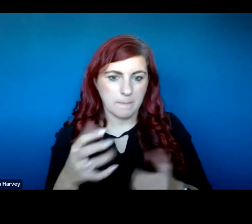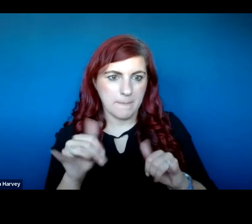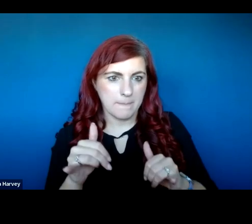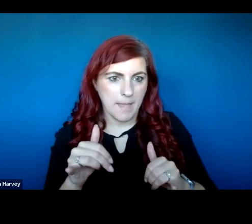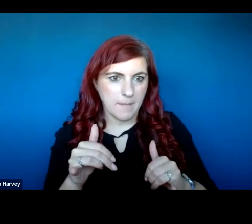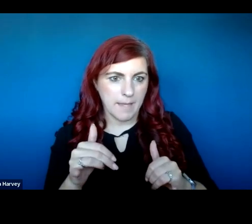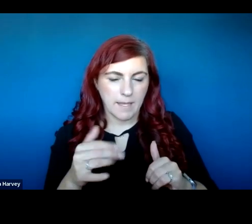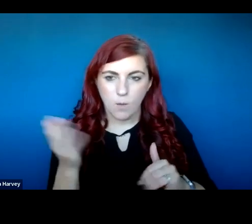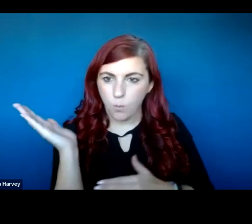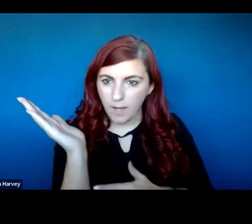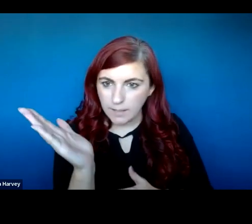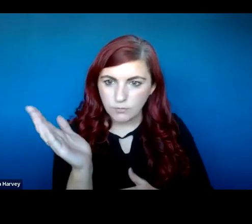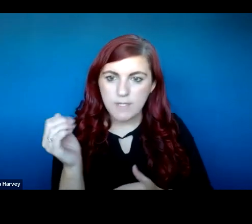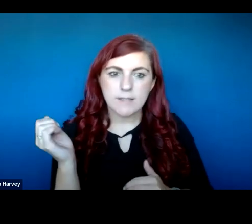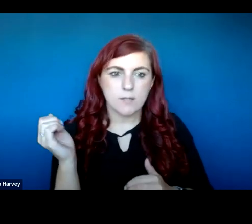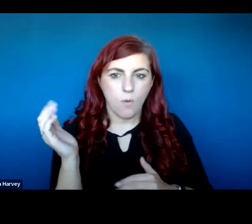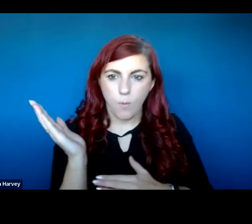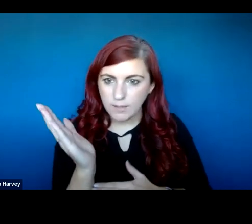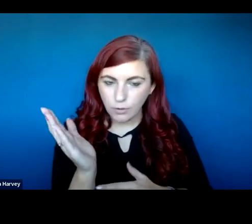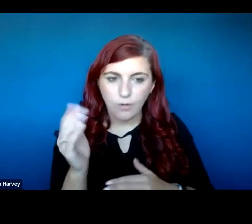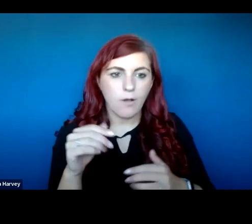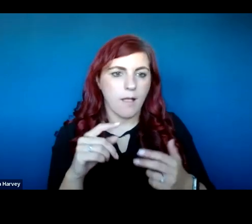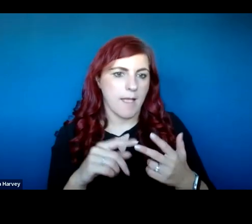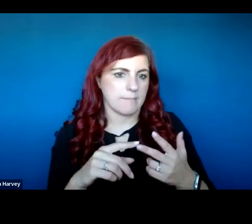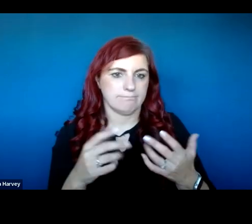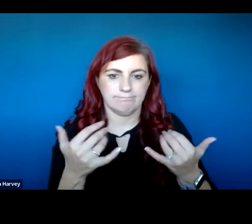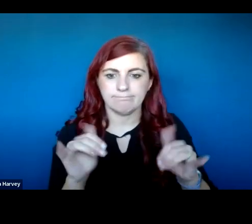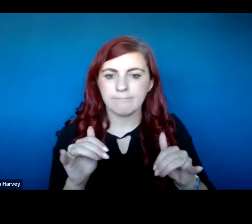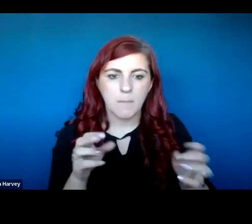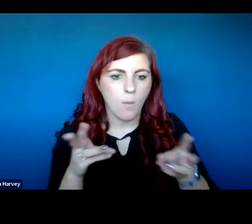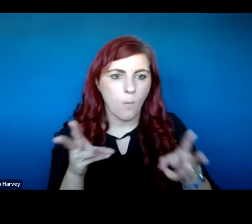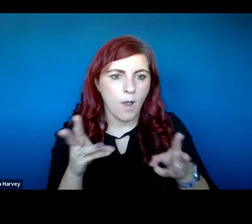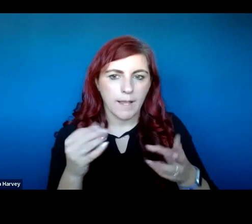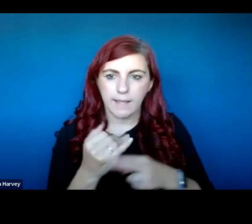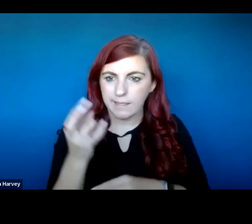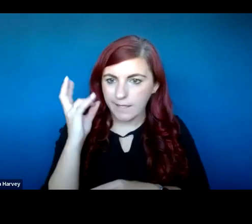waitress or a waiter and we can work in the kitchen as well.